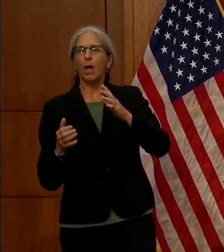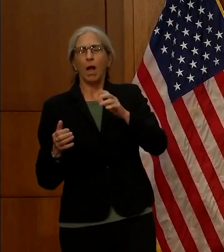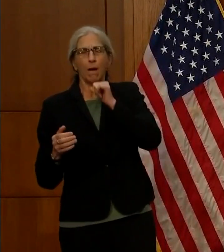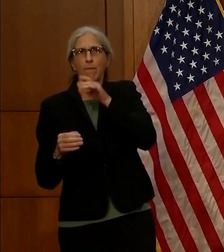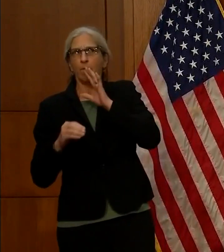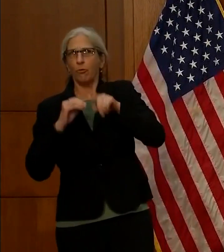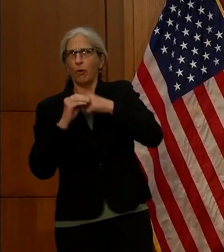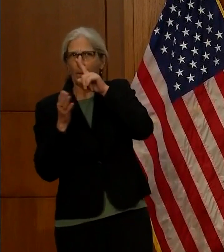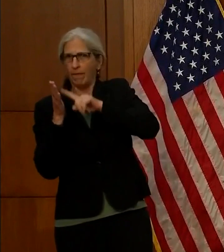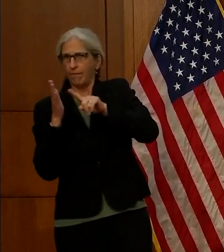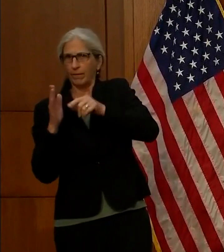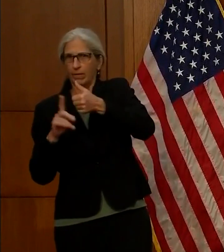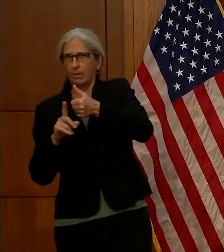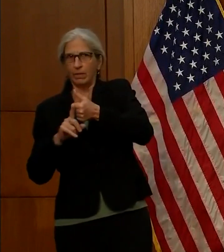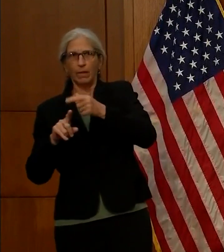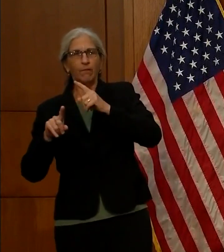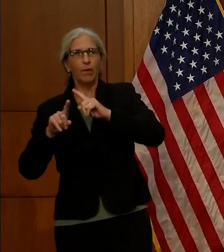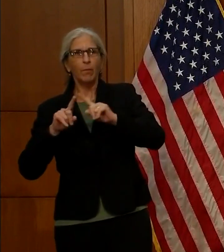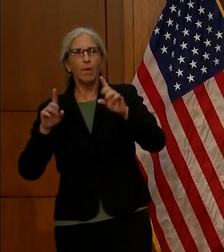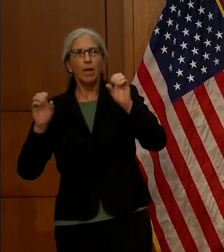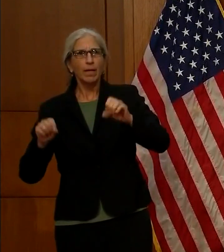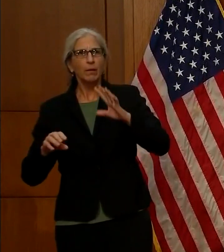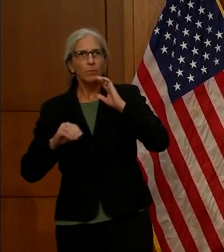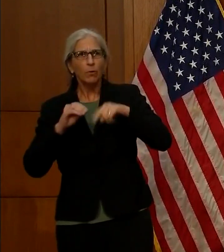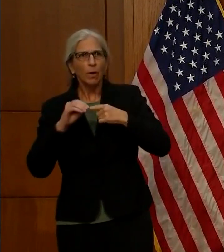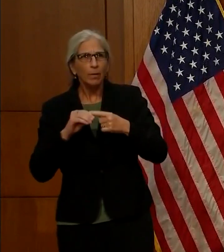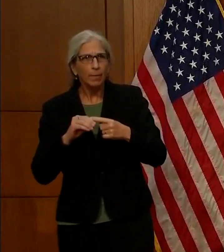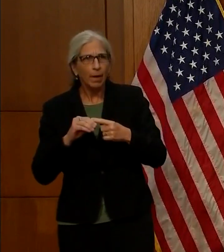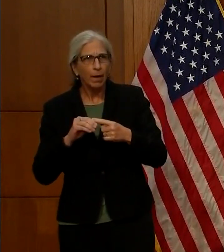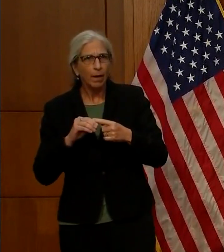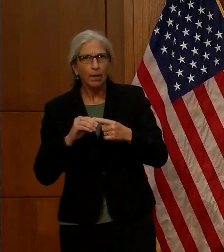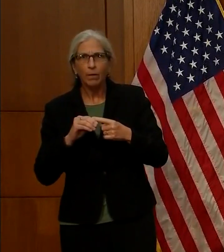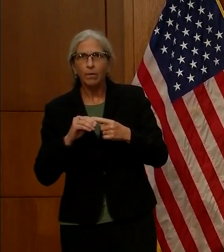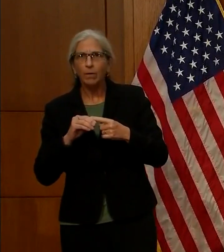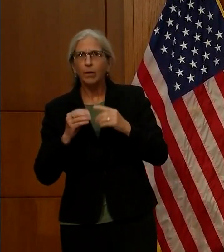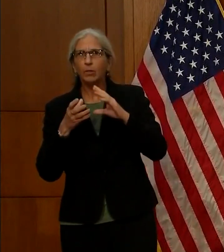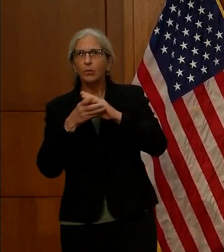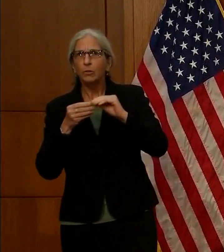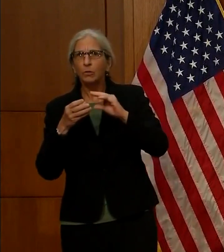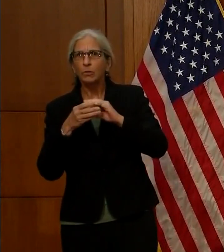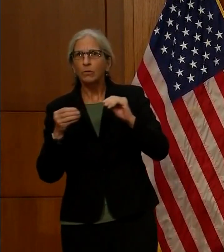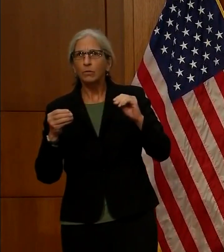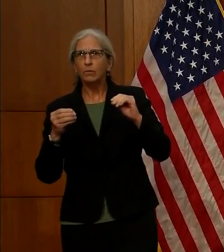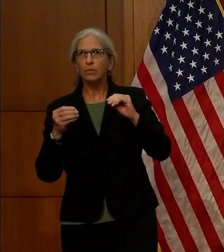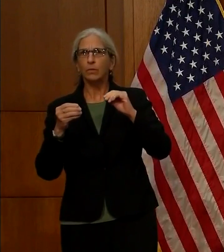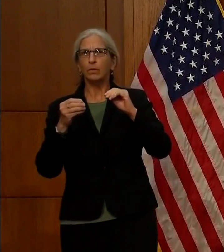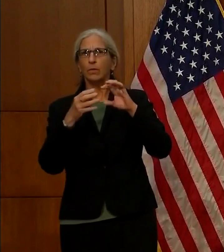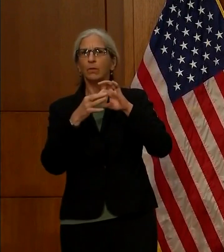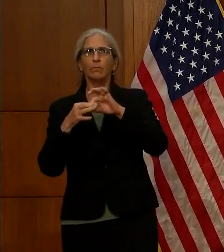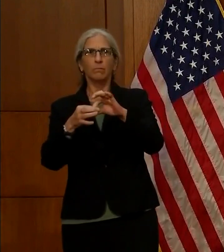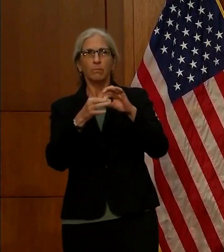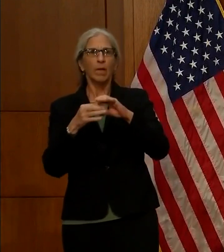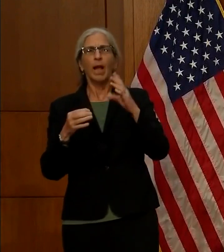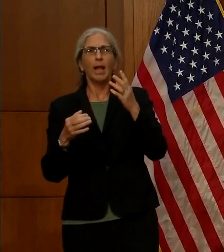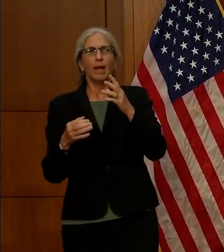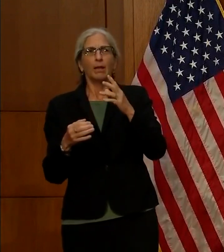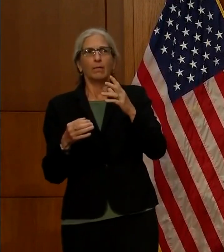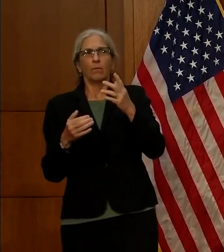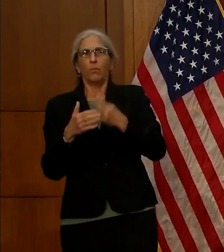YOU HENRY I LIVE ON THE INVESTIGATION ITSELF OKAY-